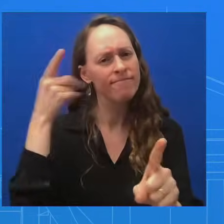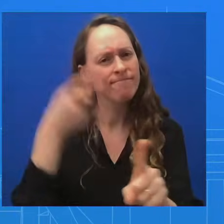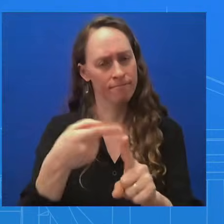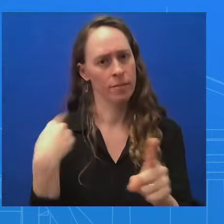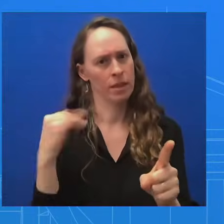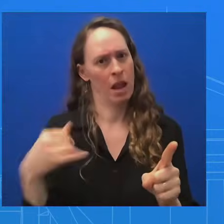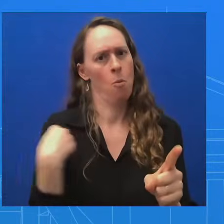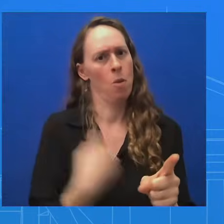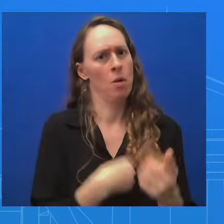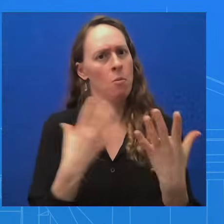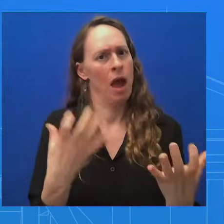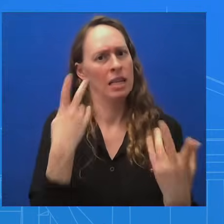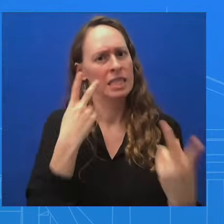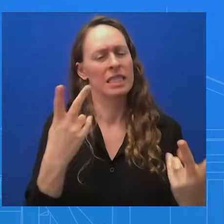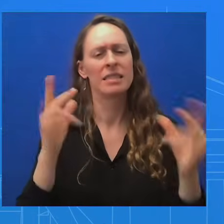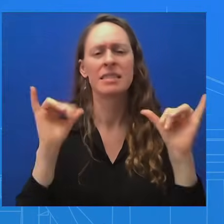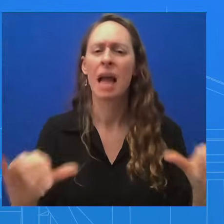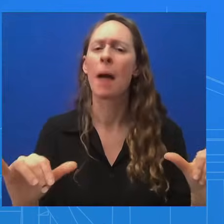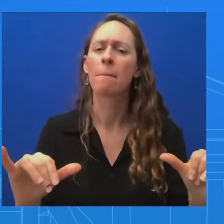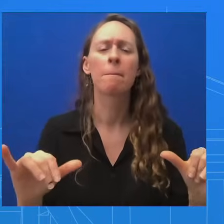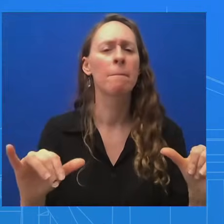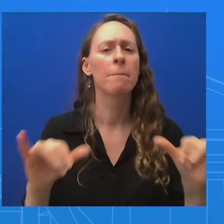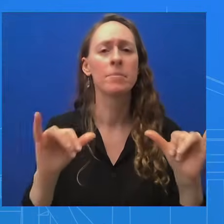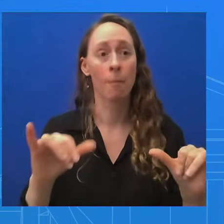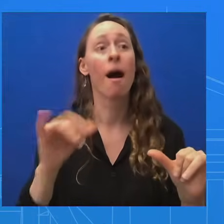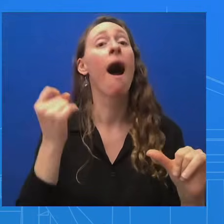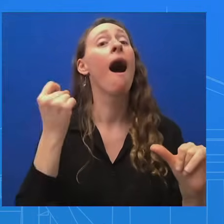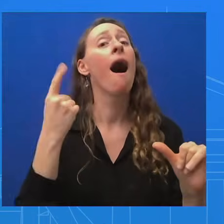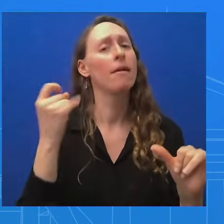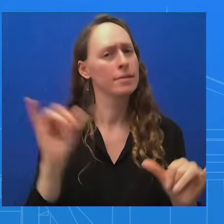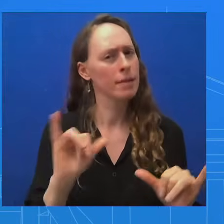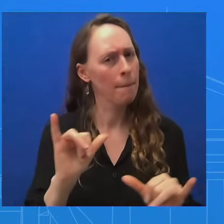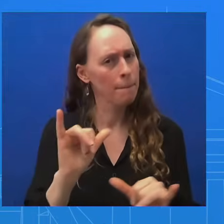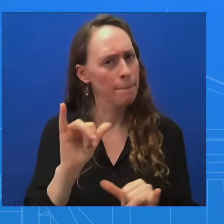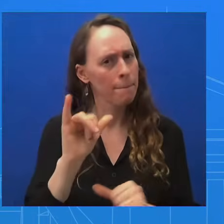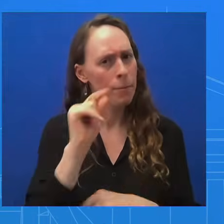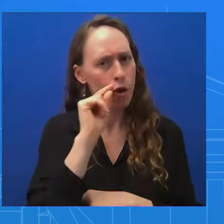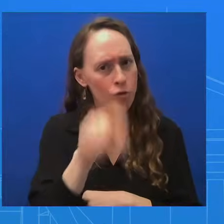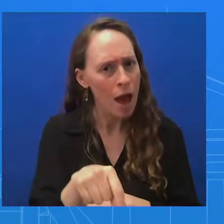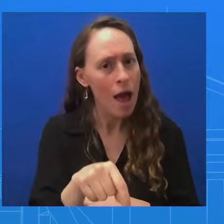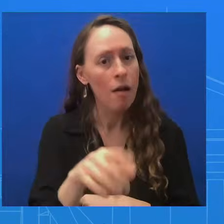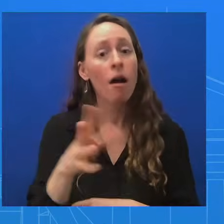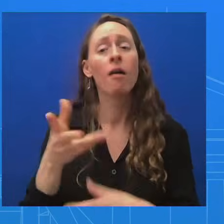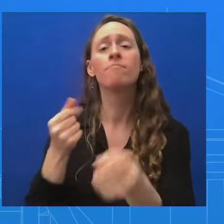obviously includes Israel, obvious- obviously includes border security. That's what the President wants to see,